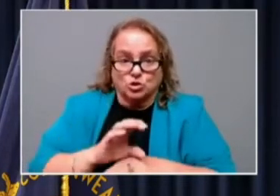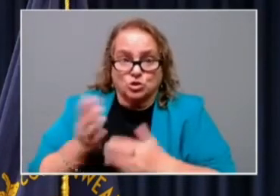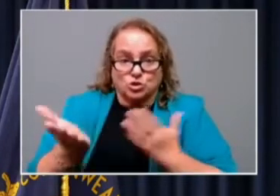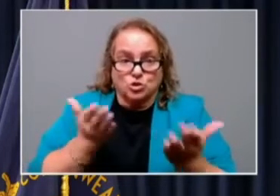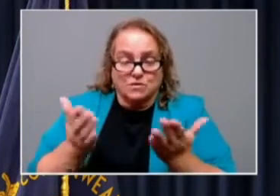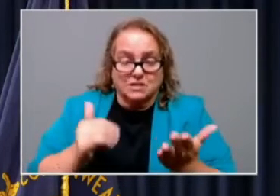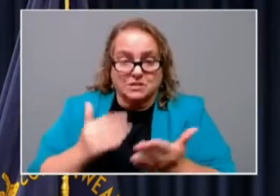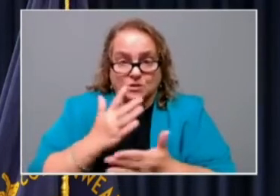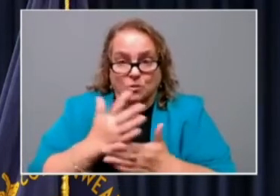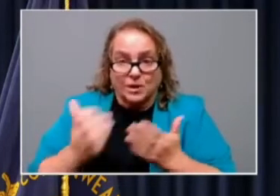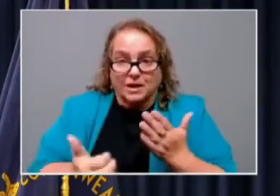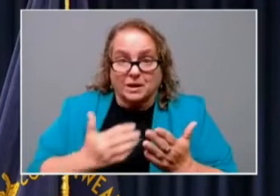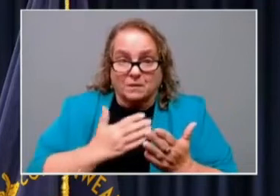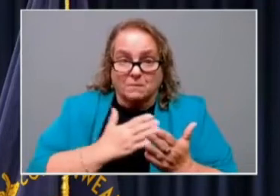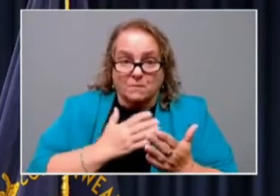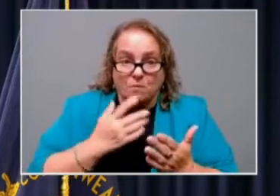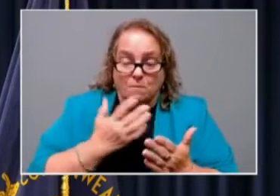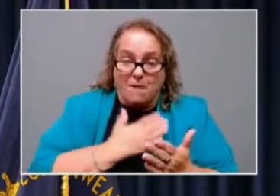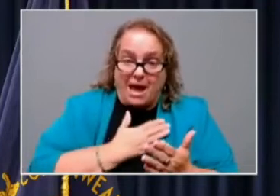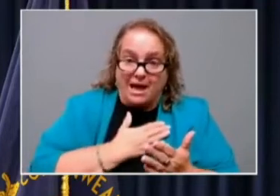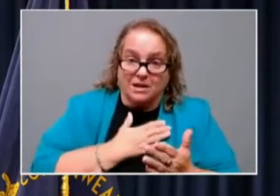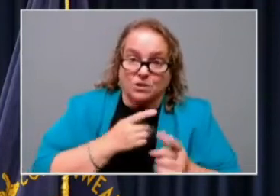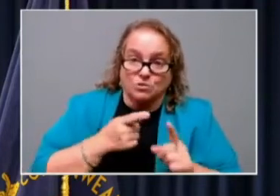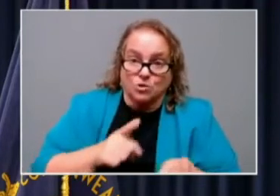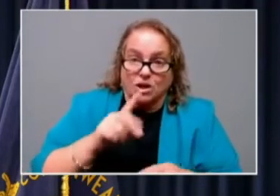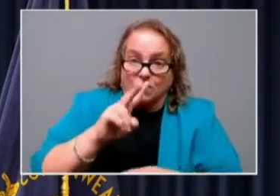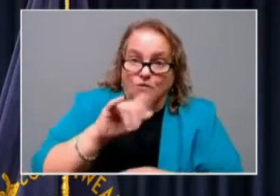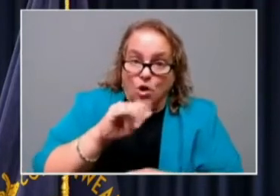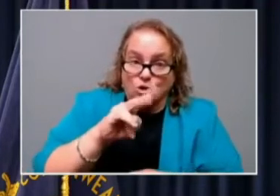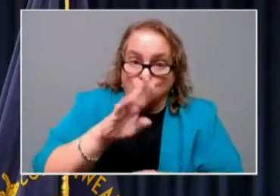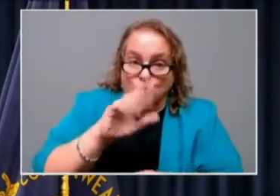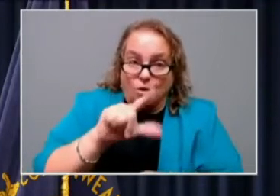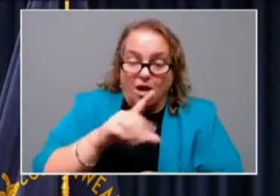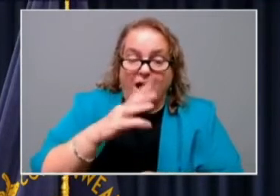virtually. And then got to go to an amazing groundbreaking in in in